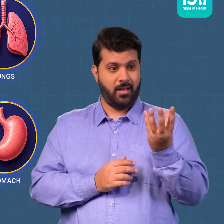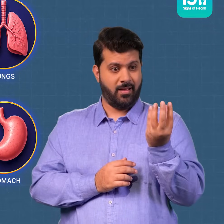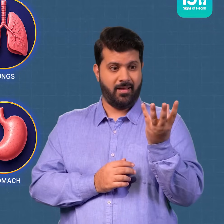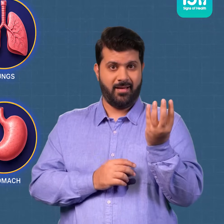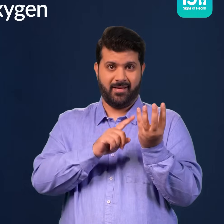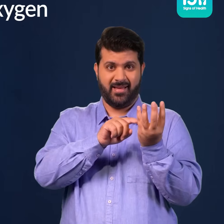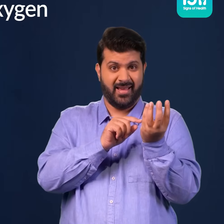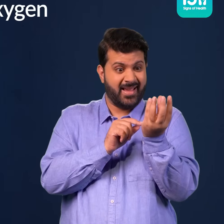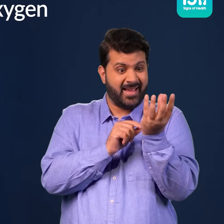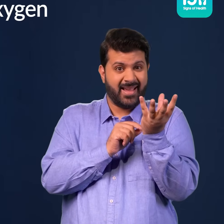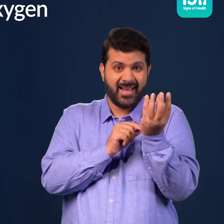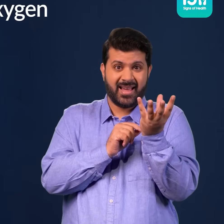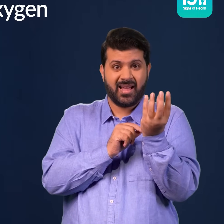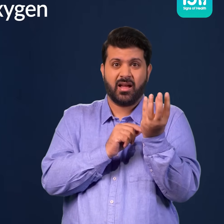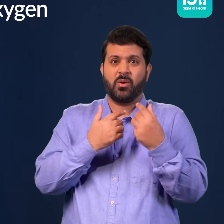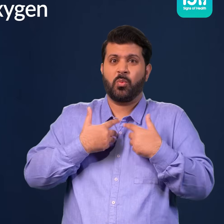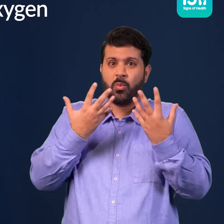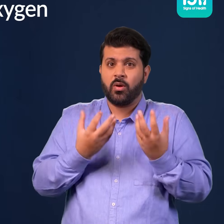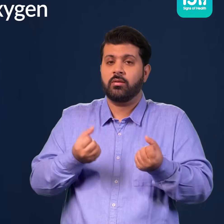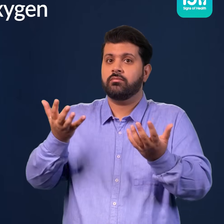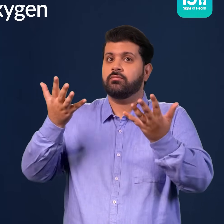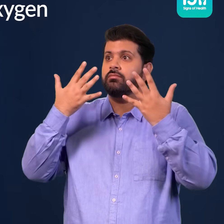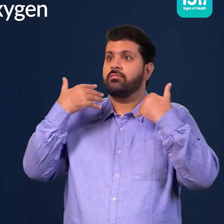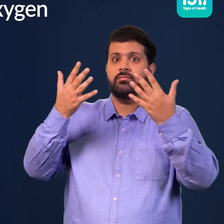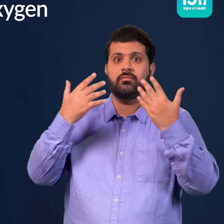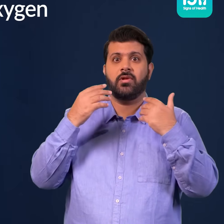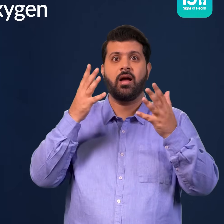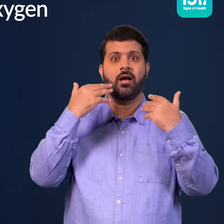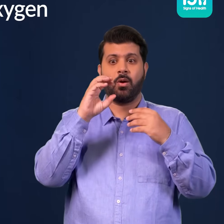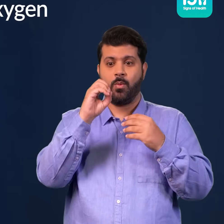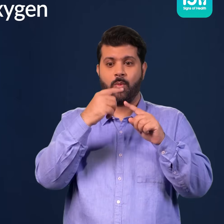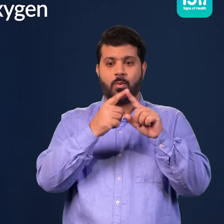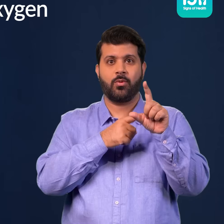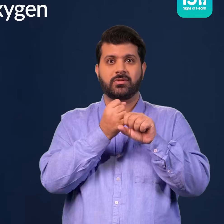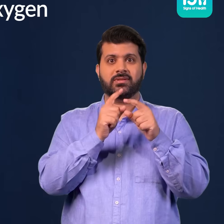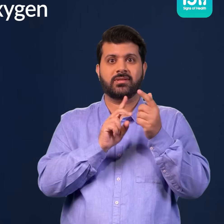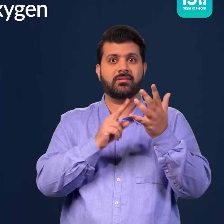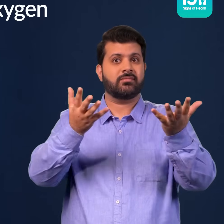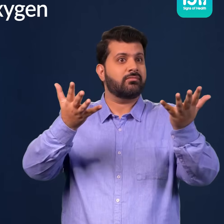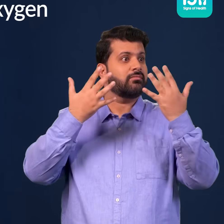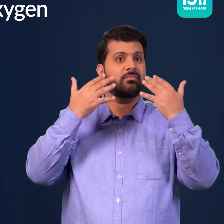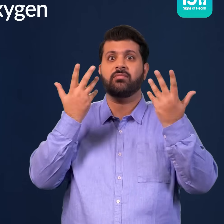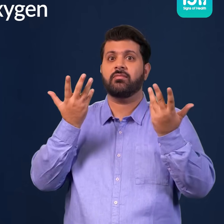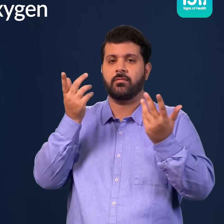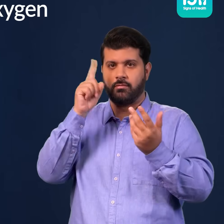The heart needs oxygen to beat.